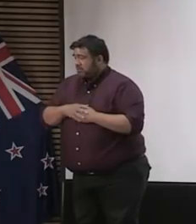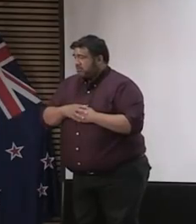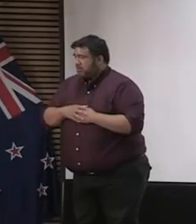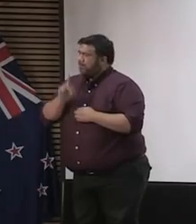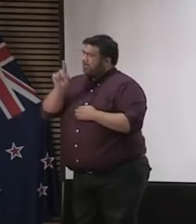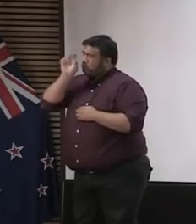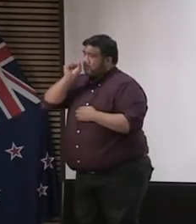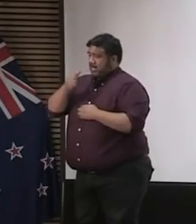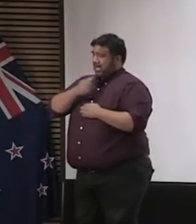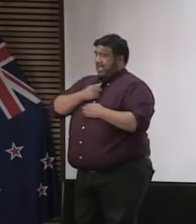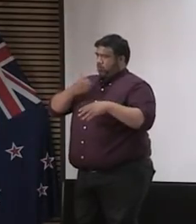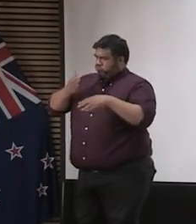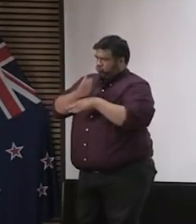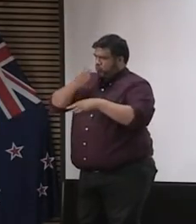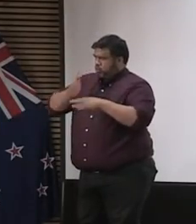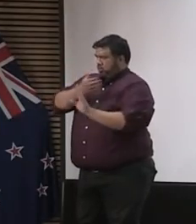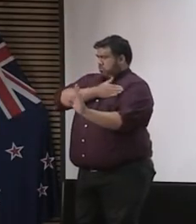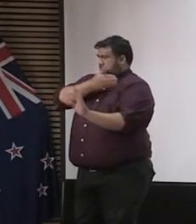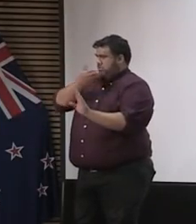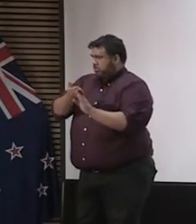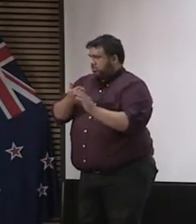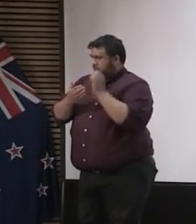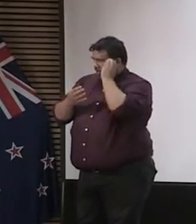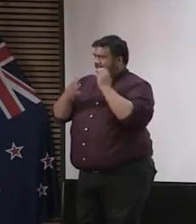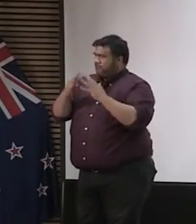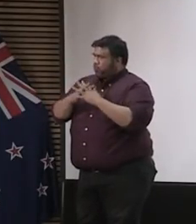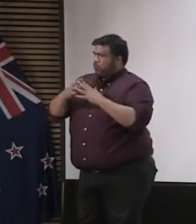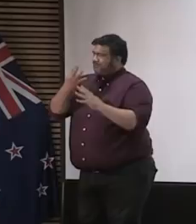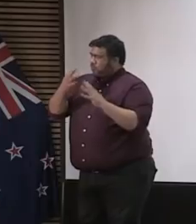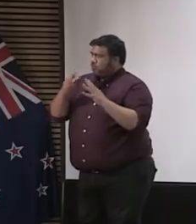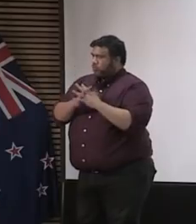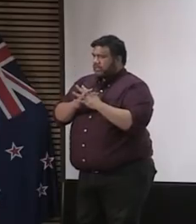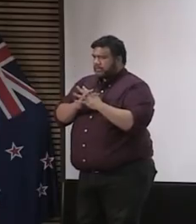over the last fourweeks has put us in a positionwhere not only have we got avery small number of